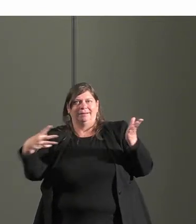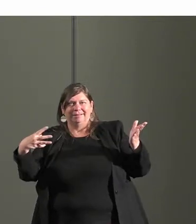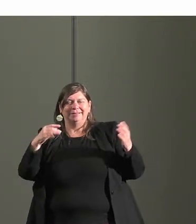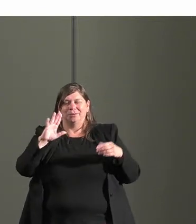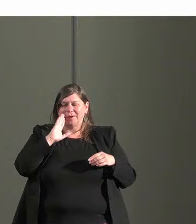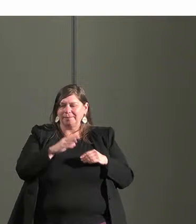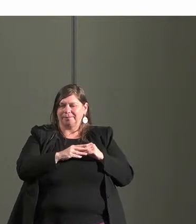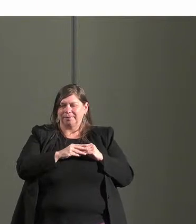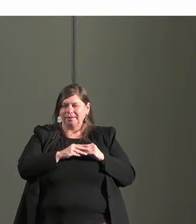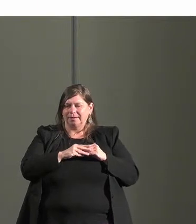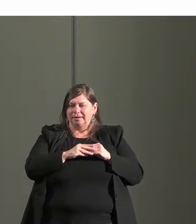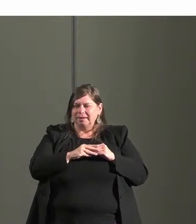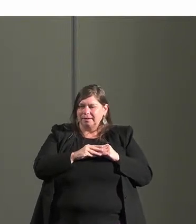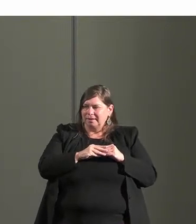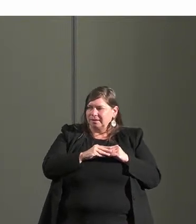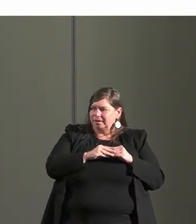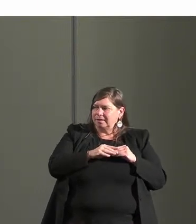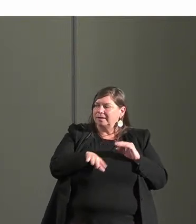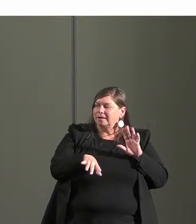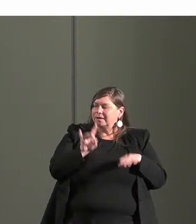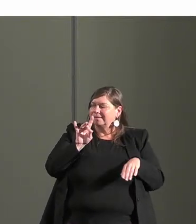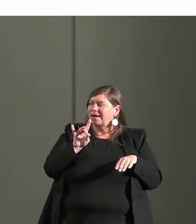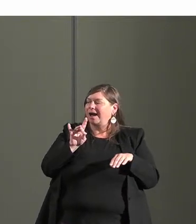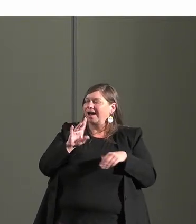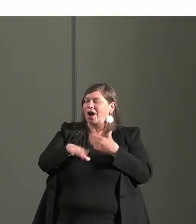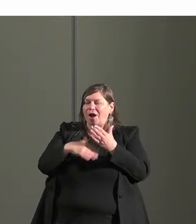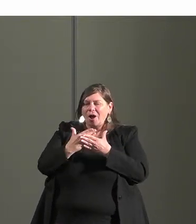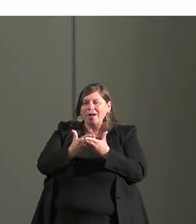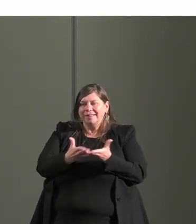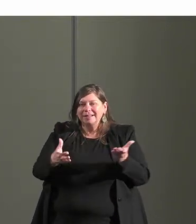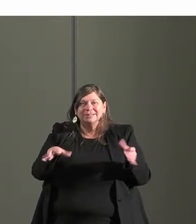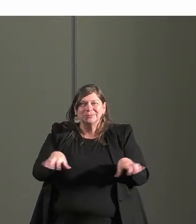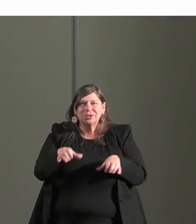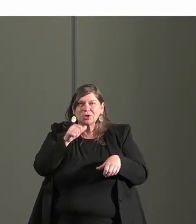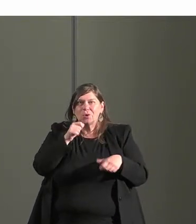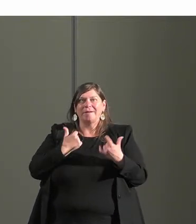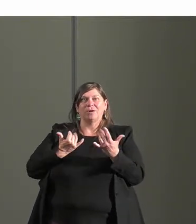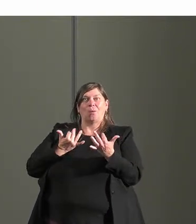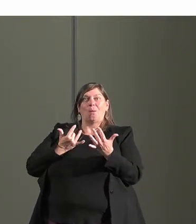to memorize the URLs the slides will be available. You could